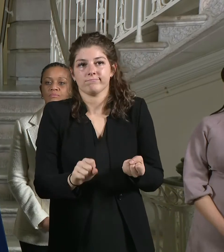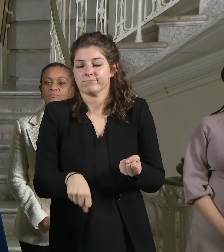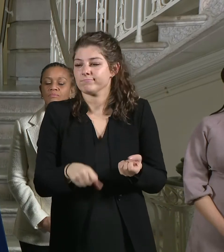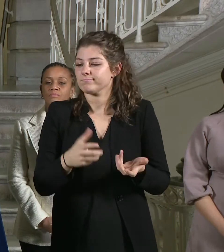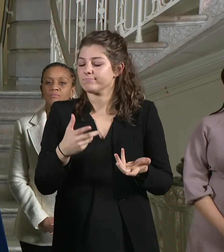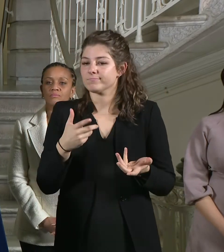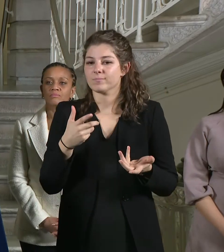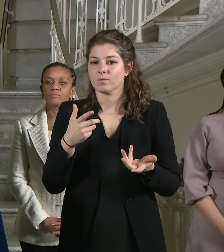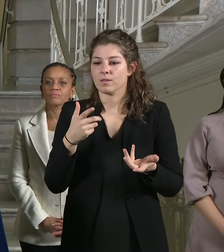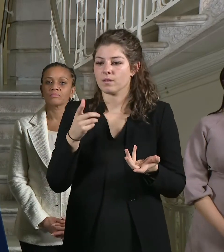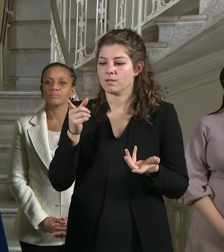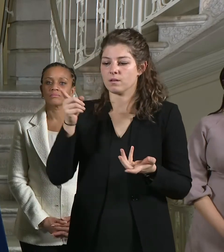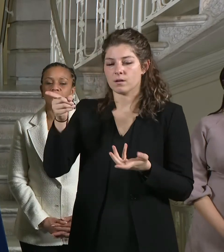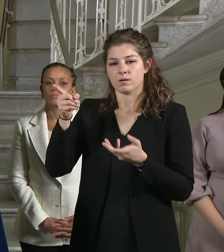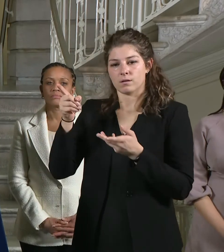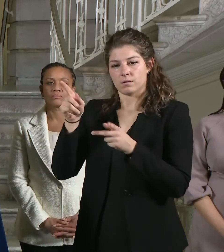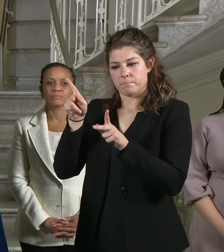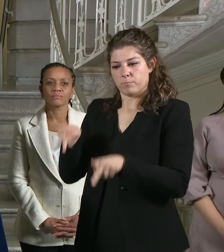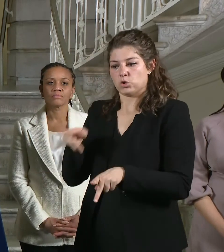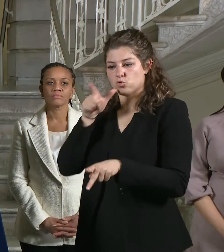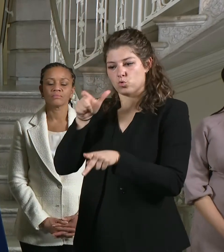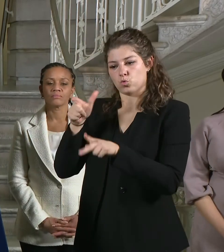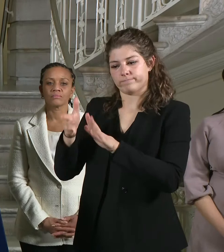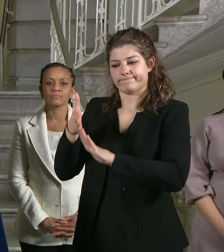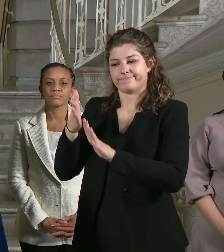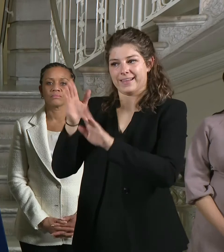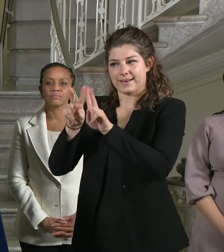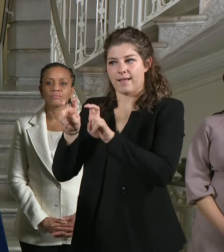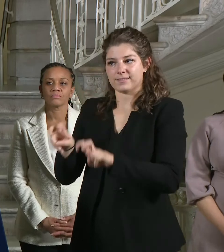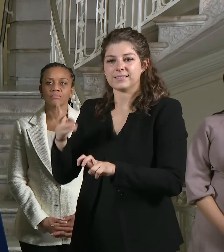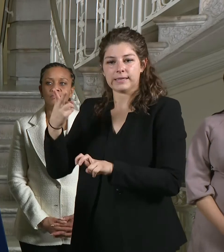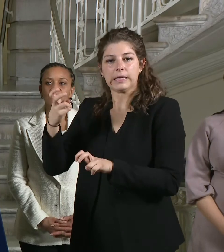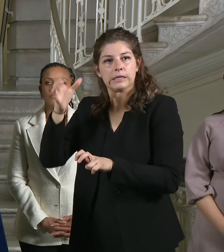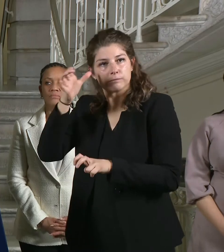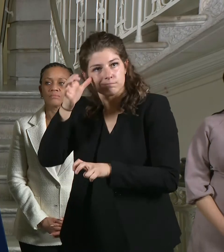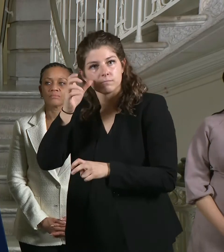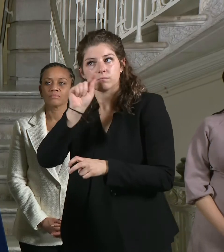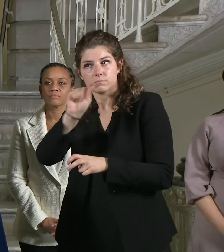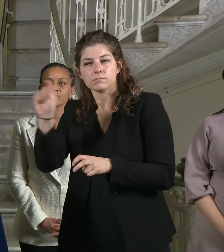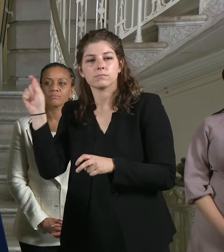TALKING ABOUT THIS ISSUE. WE KNOW WE ARE DOING